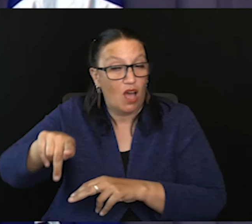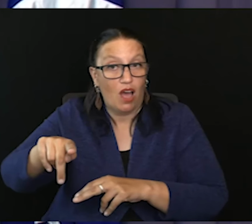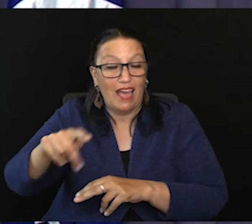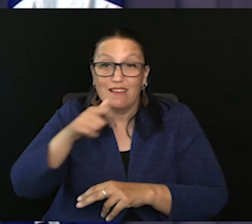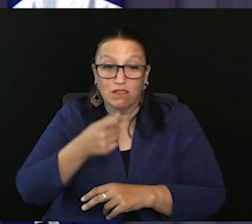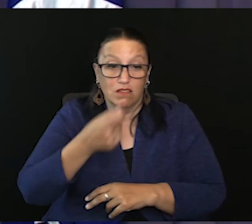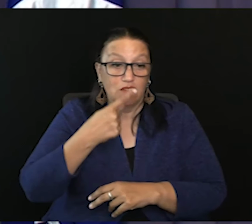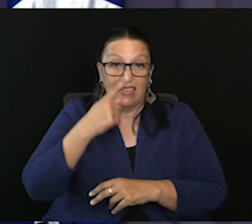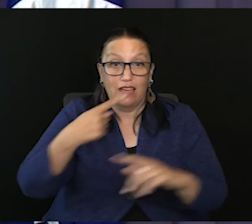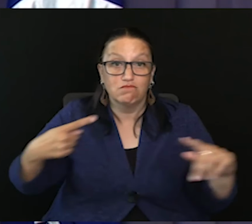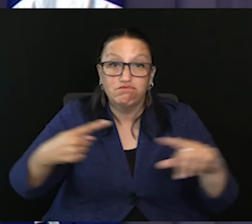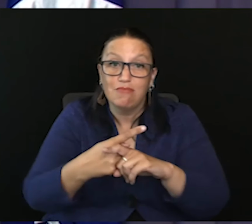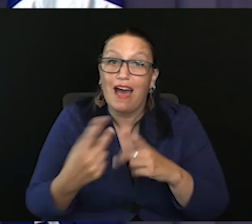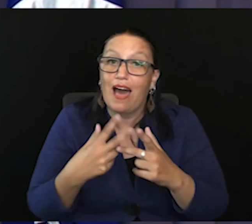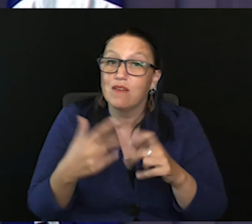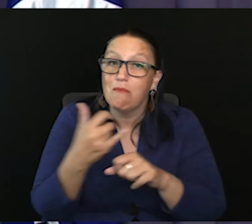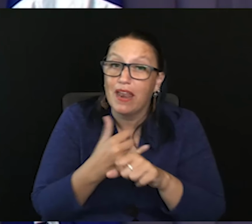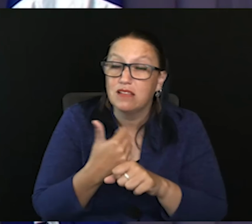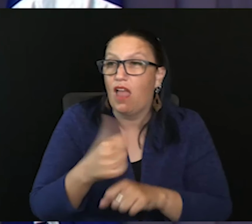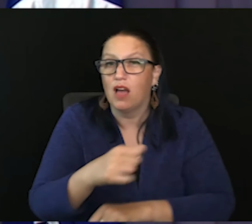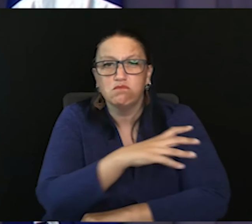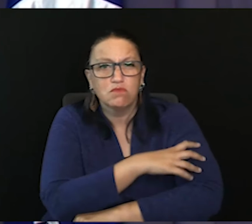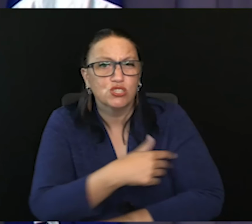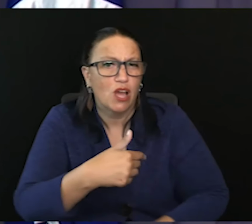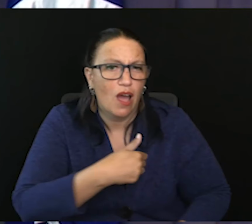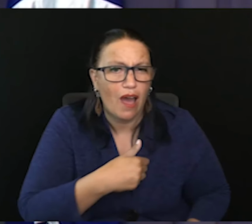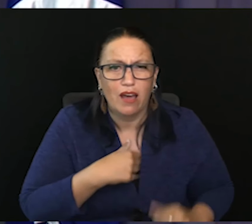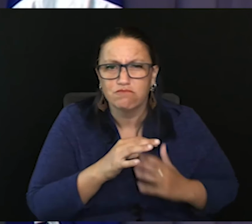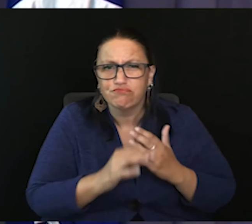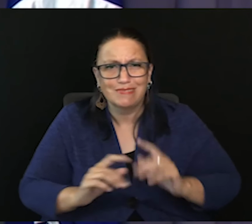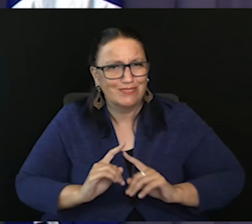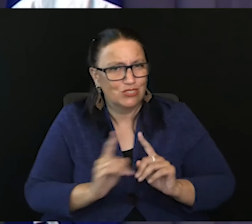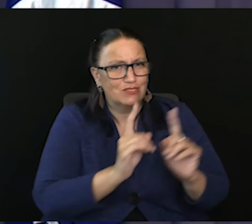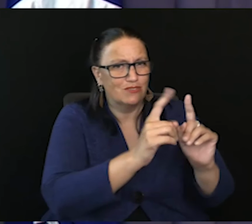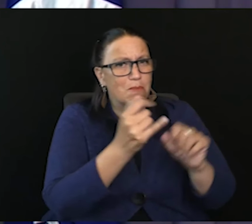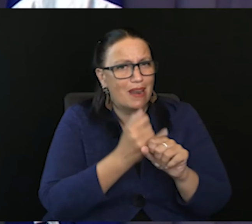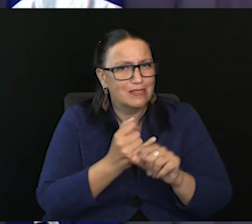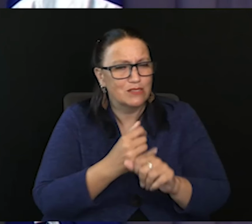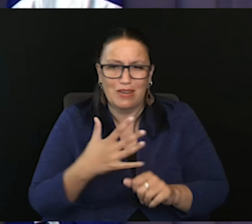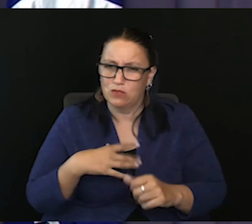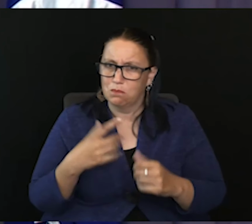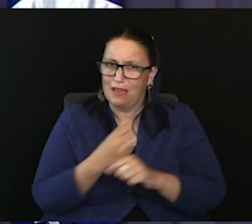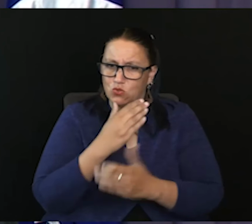And so as it is the case for all prescribing of new medicines, it will be important for the doctor to